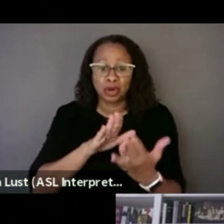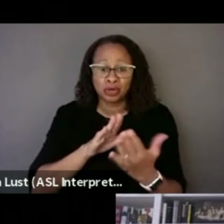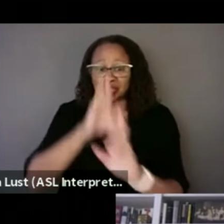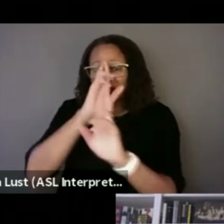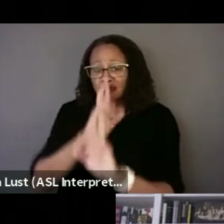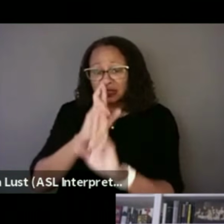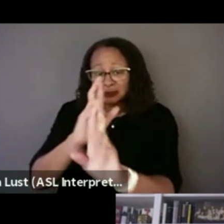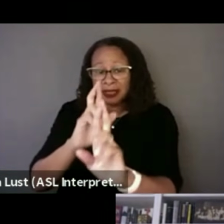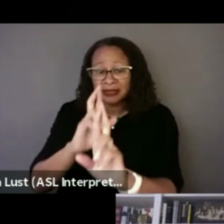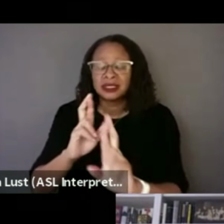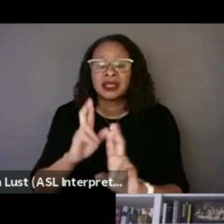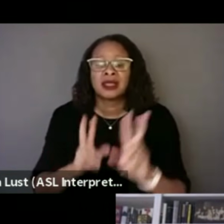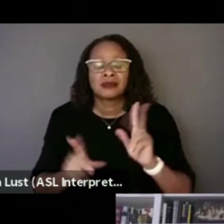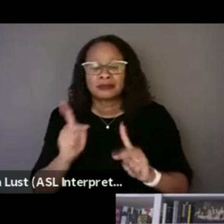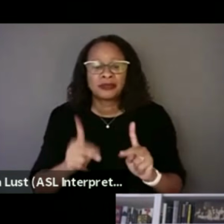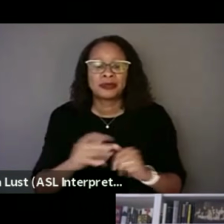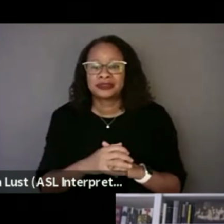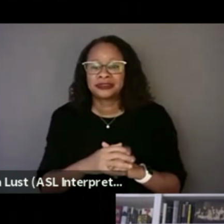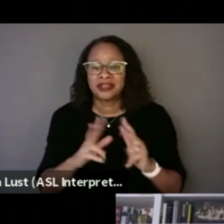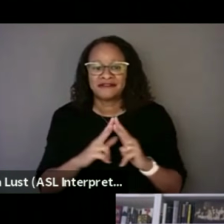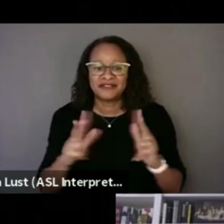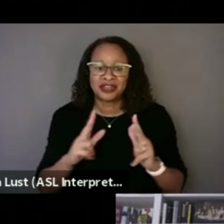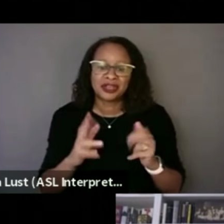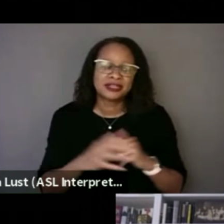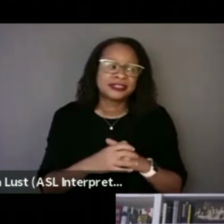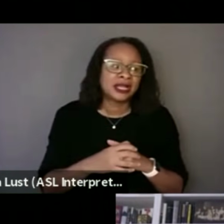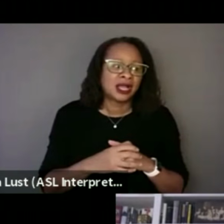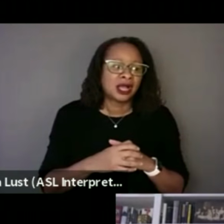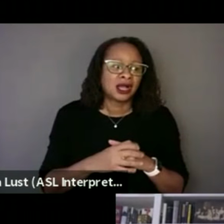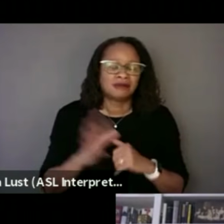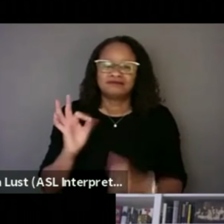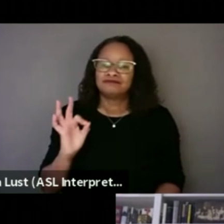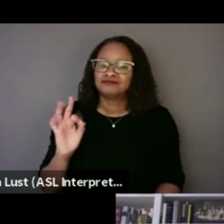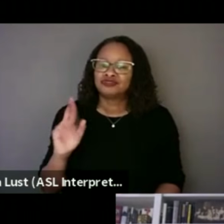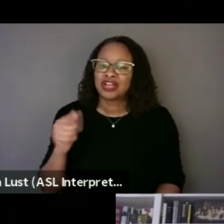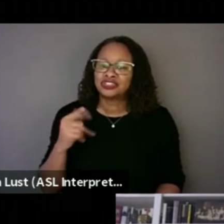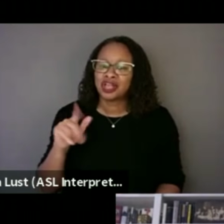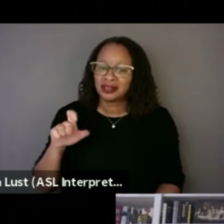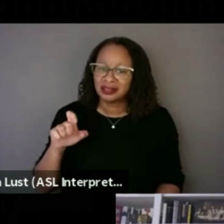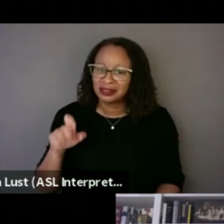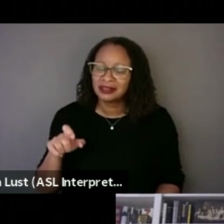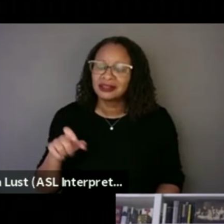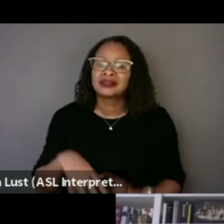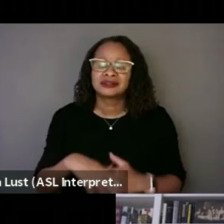People in very like very fragile states. And it wasn't, I mean, one of the things that I think